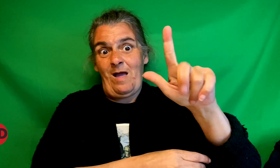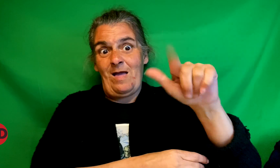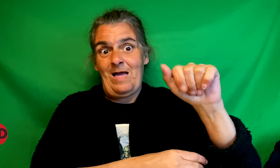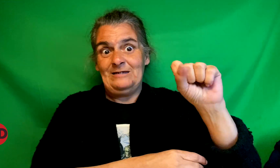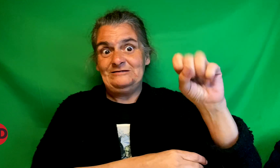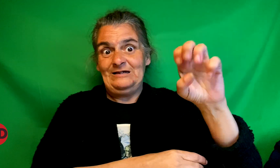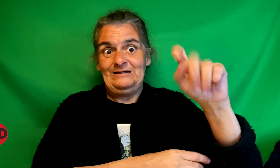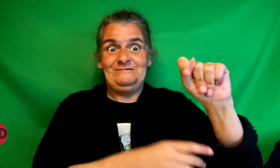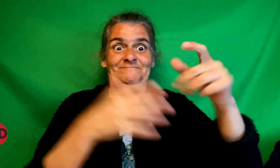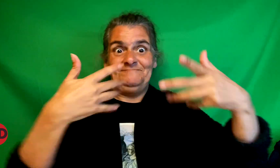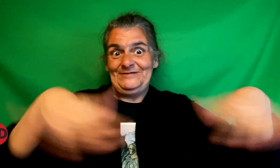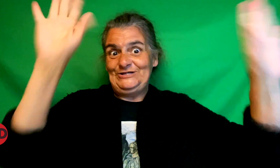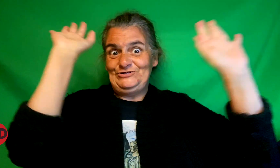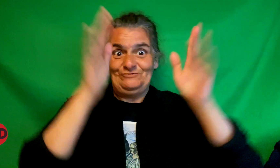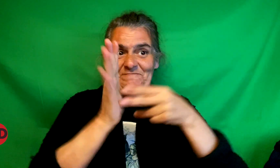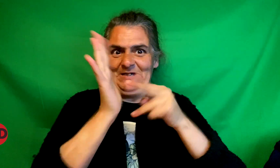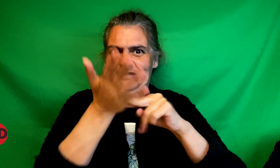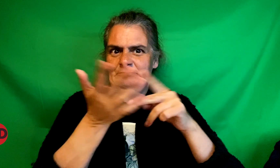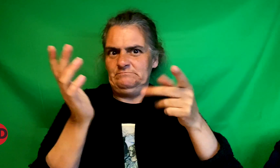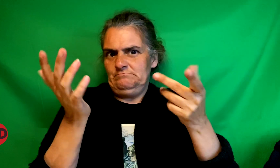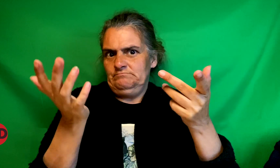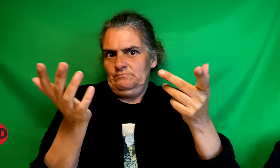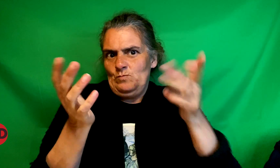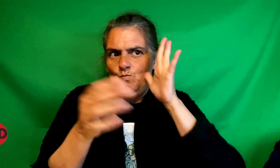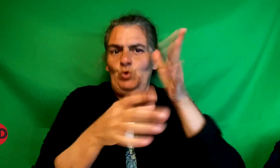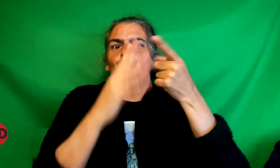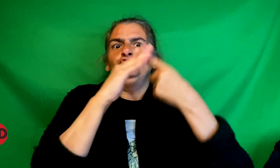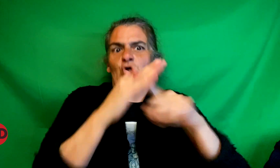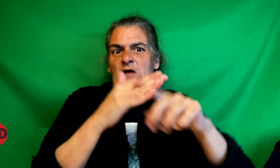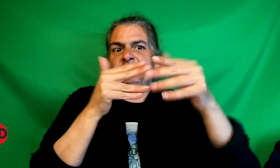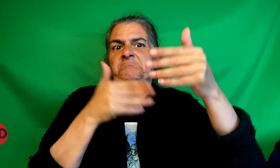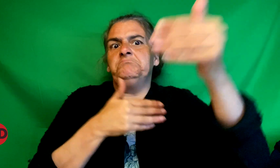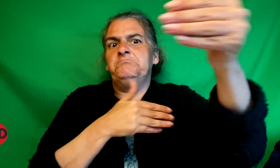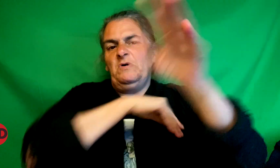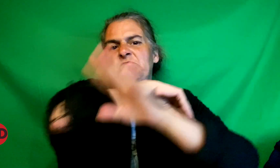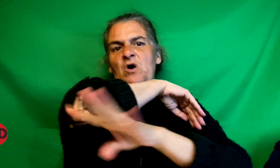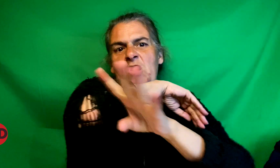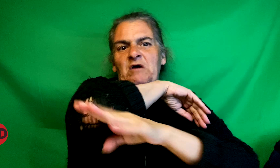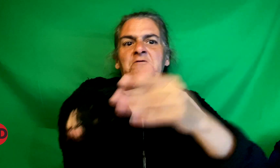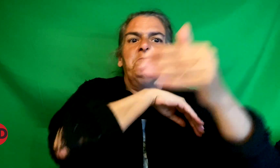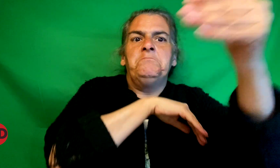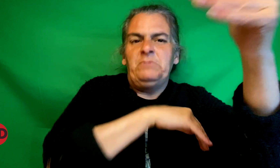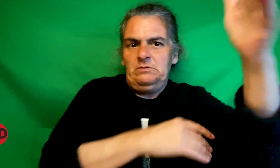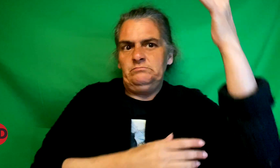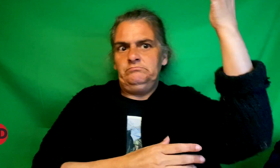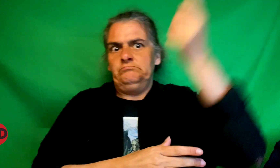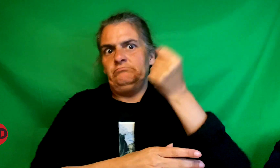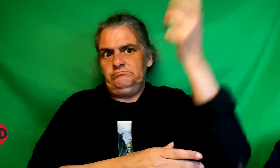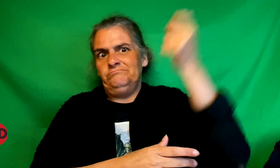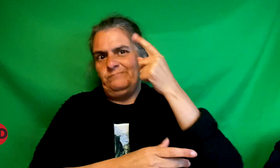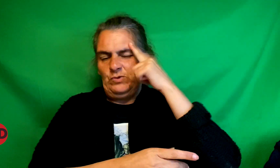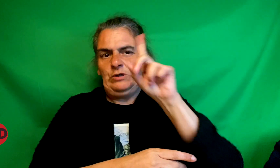which means it will come soon, possibly in Fall for persons